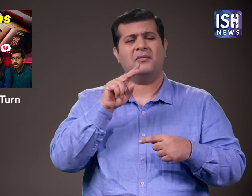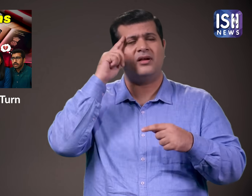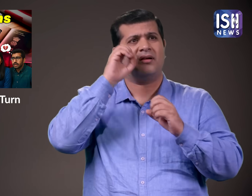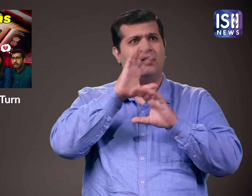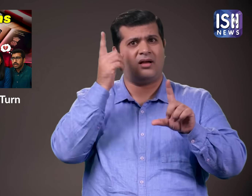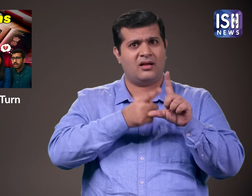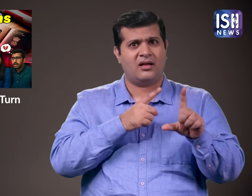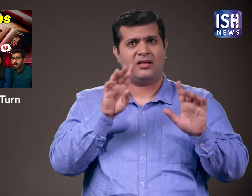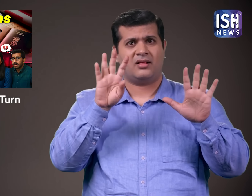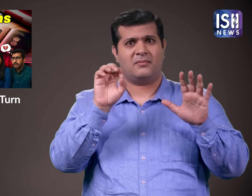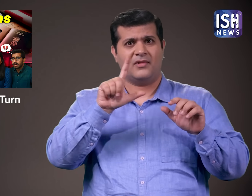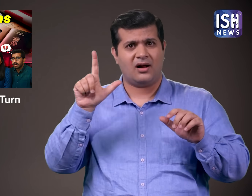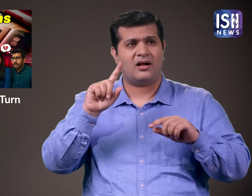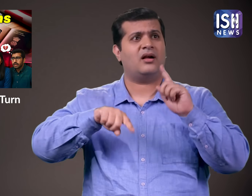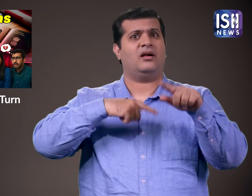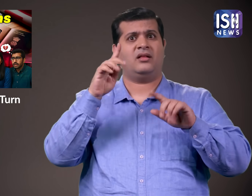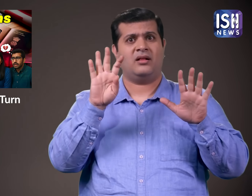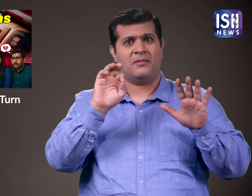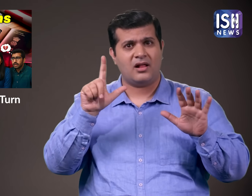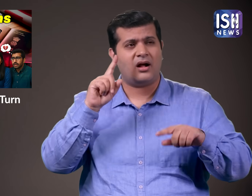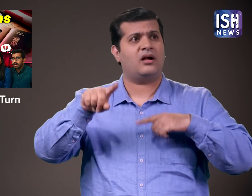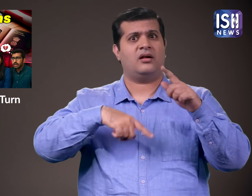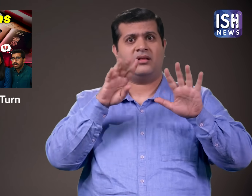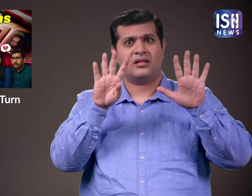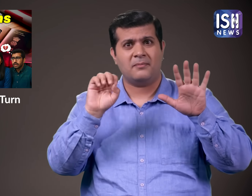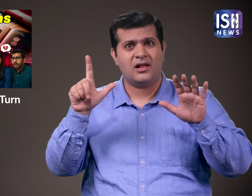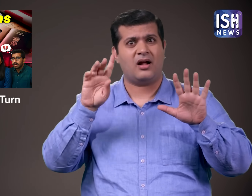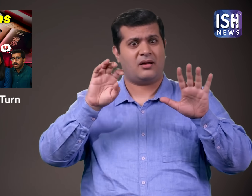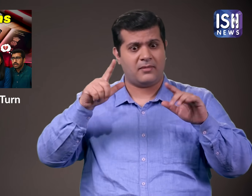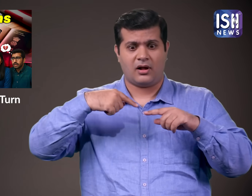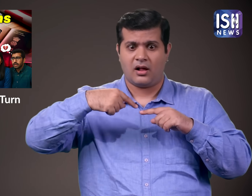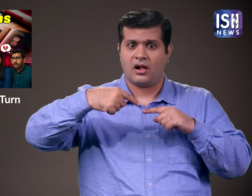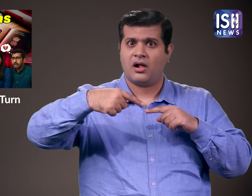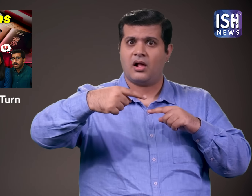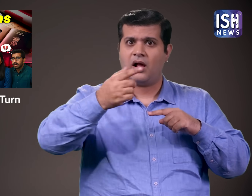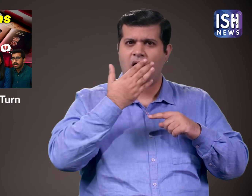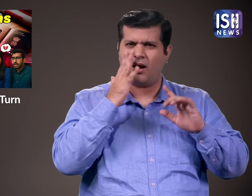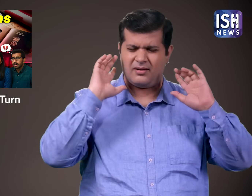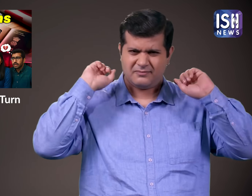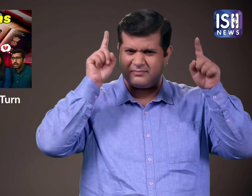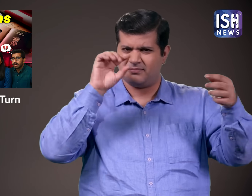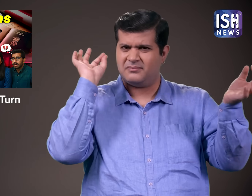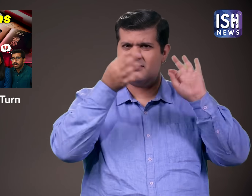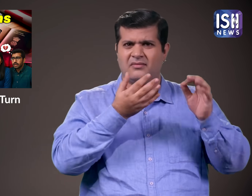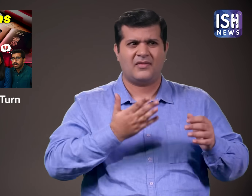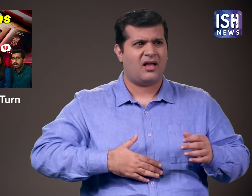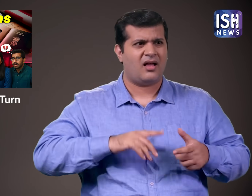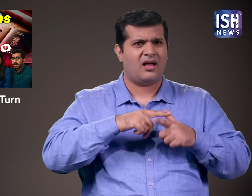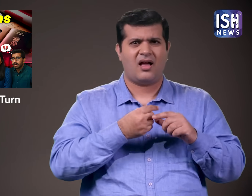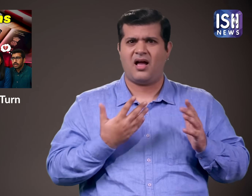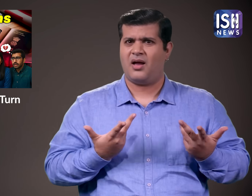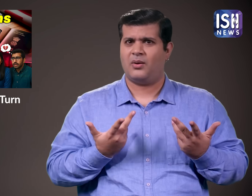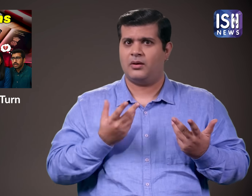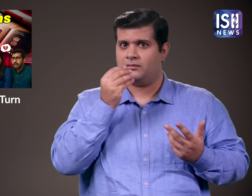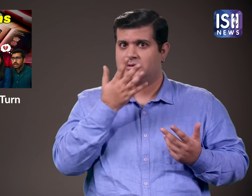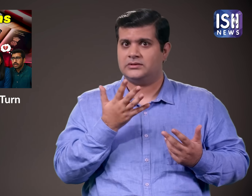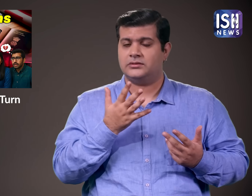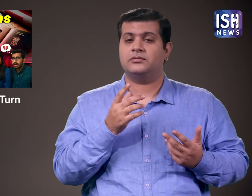This means every year, one has to spend 90 lakhs on just H-1B visa fee. This isn't feasible.